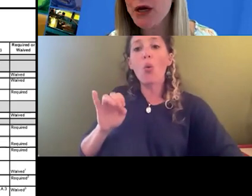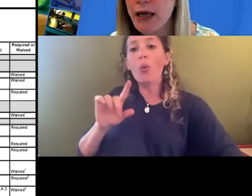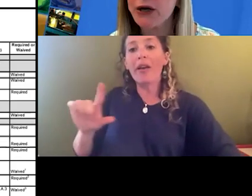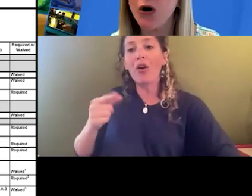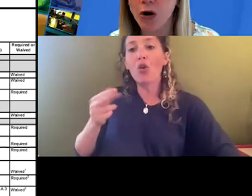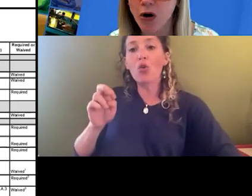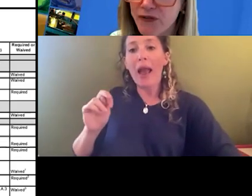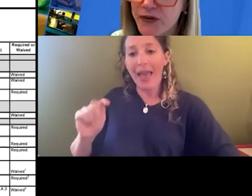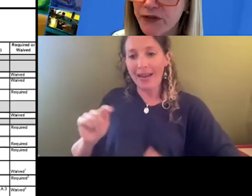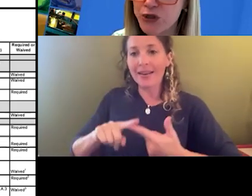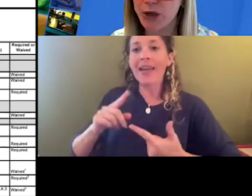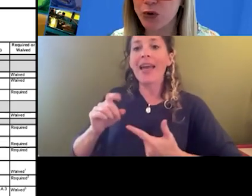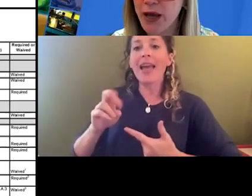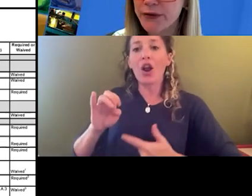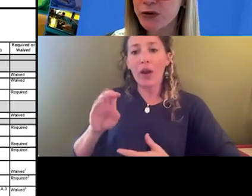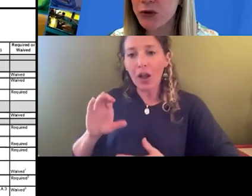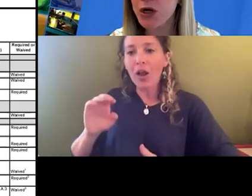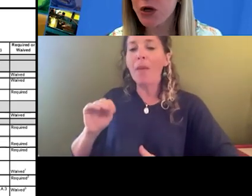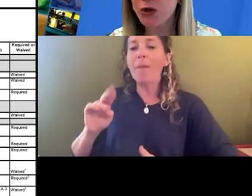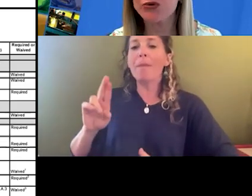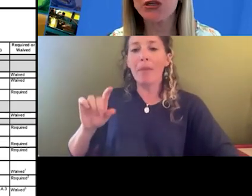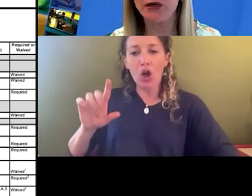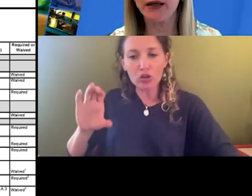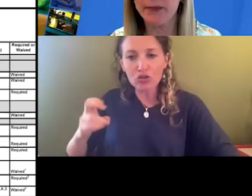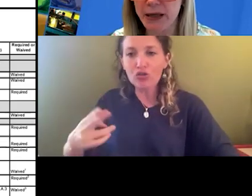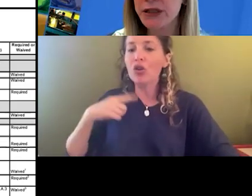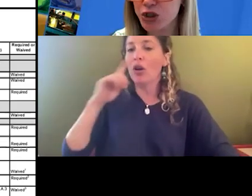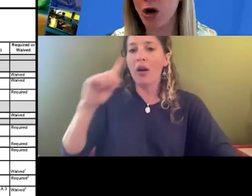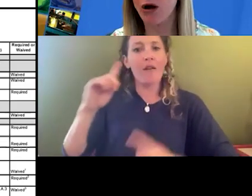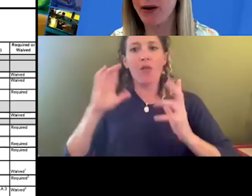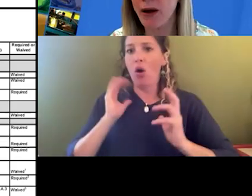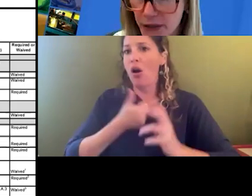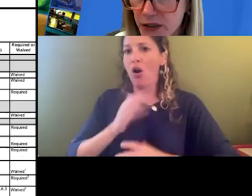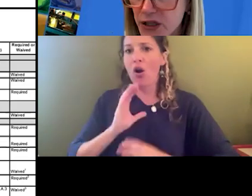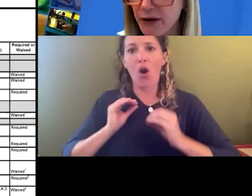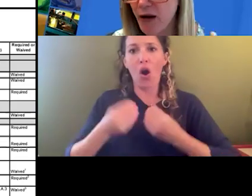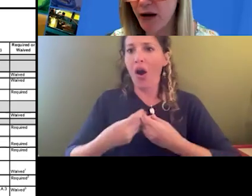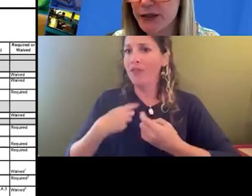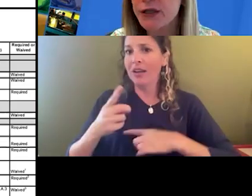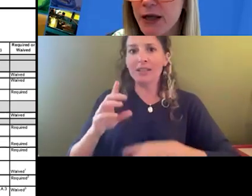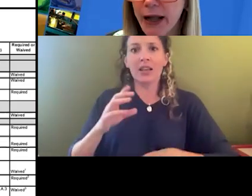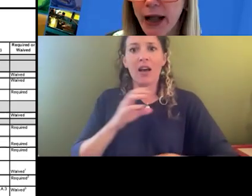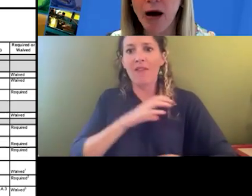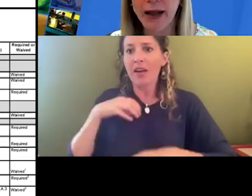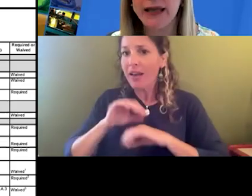in our Office of the General Counsel, who did an amazing job assisting us in